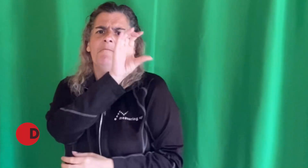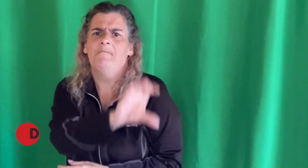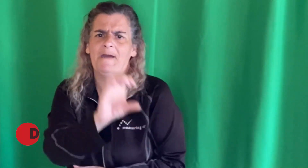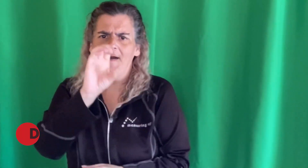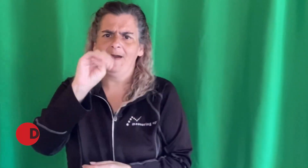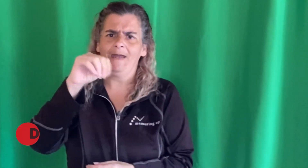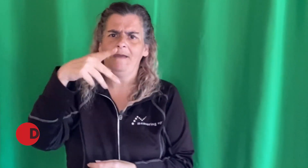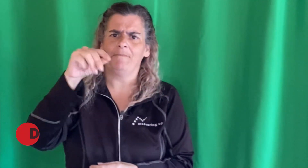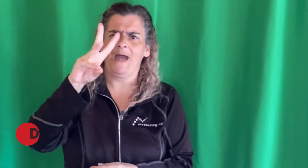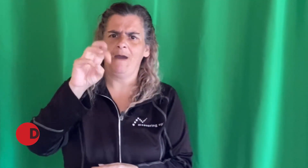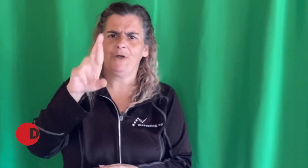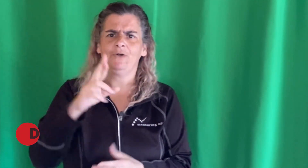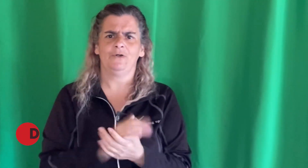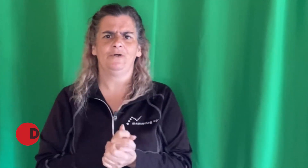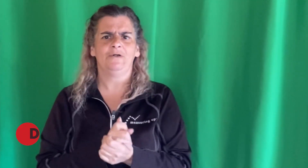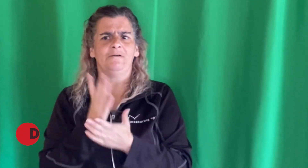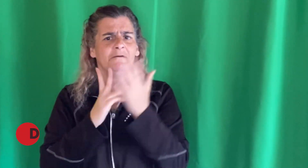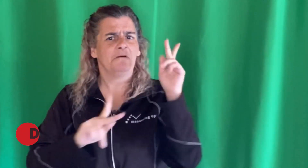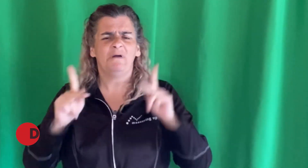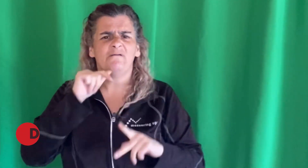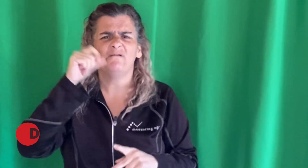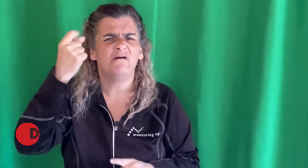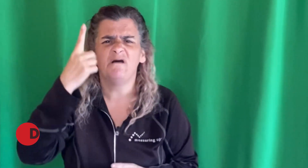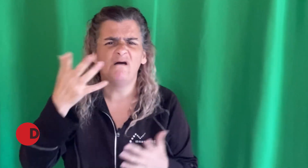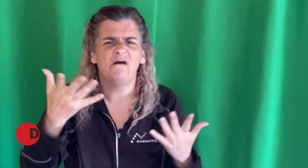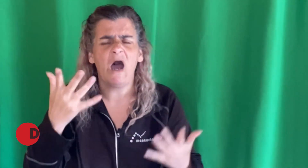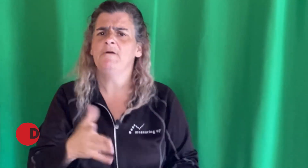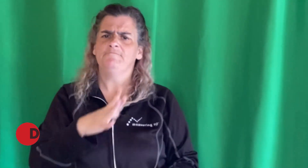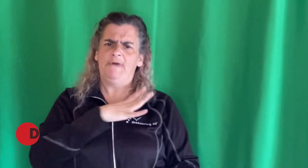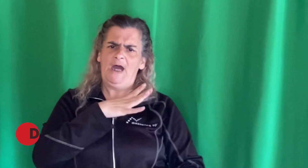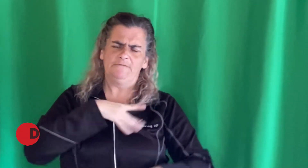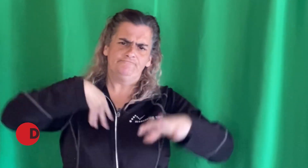and empower them. Some people may not understand, I take the time to